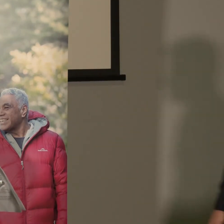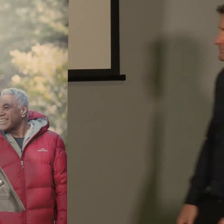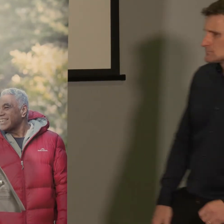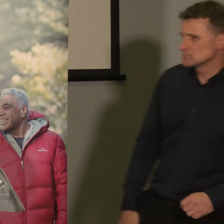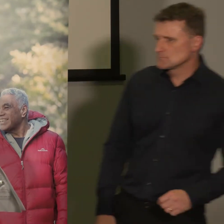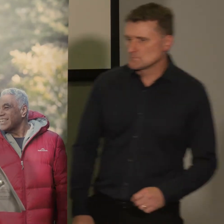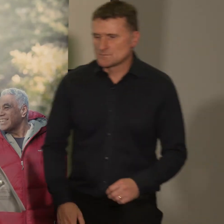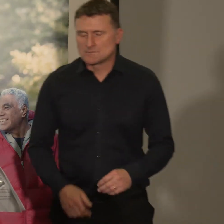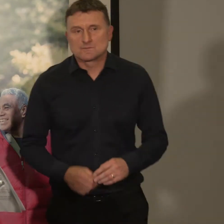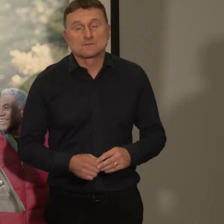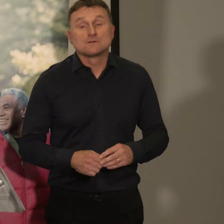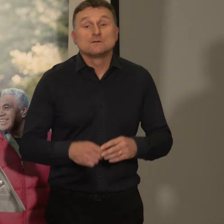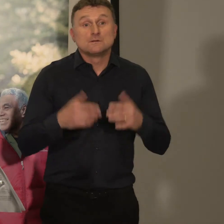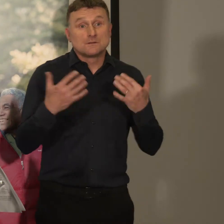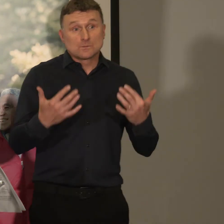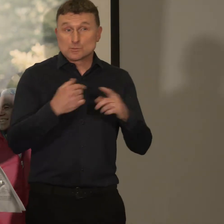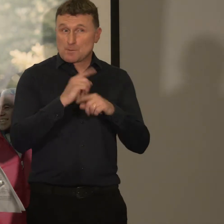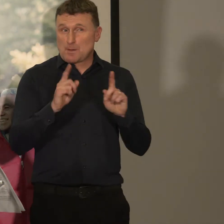I will provide a brief update on our surveillance program,